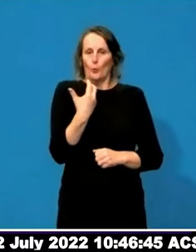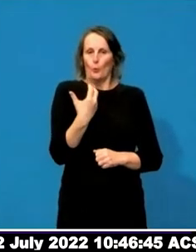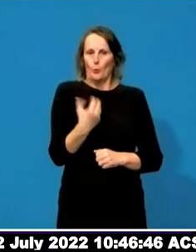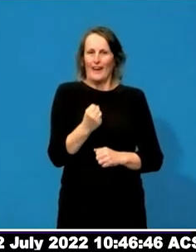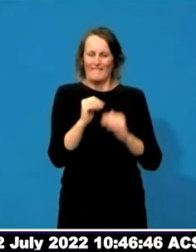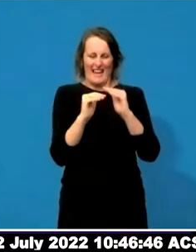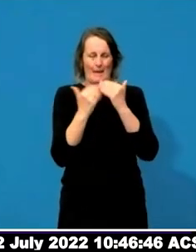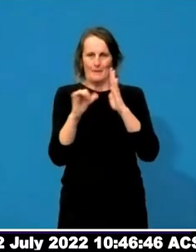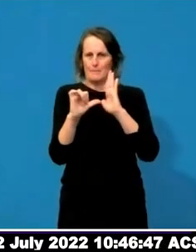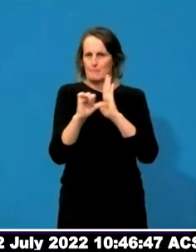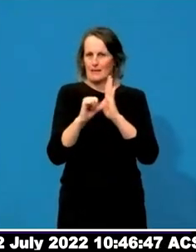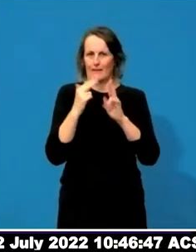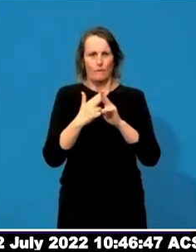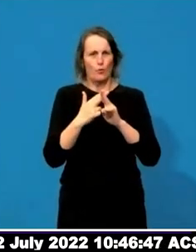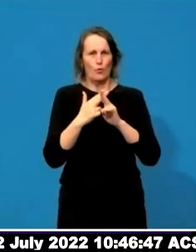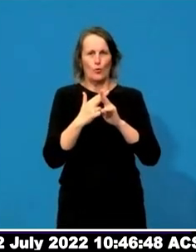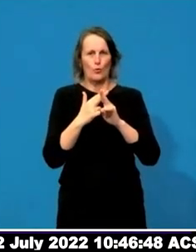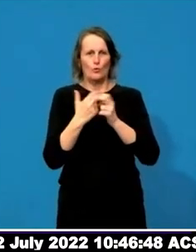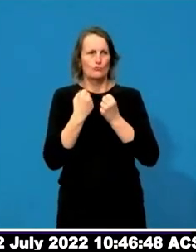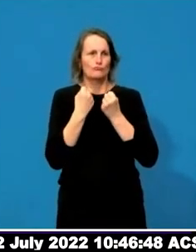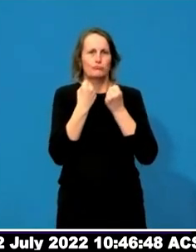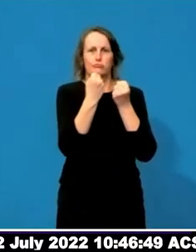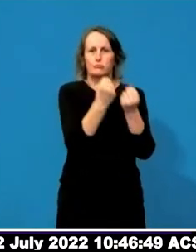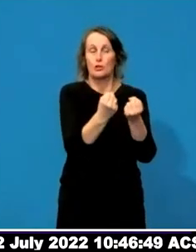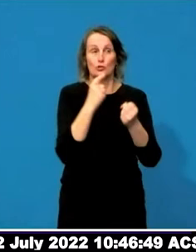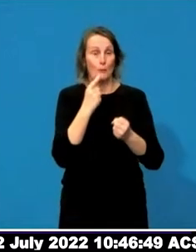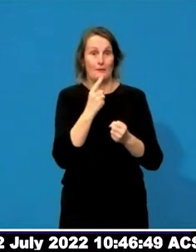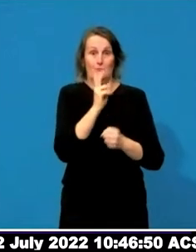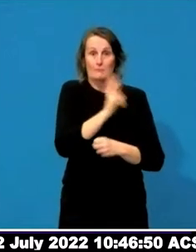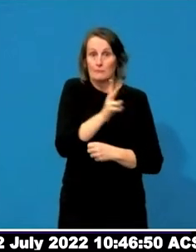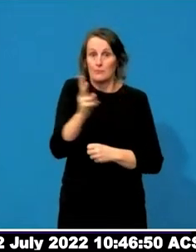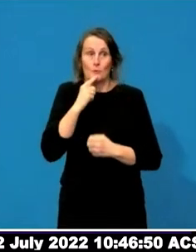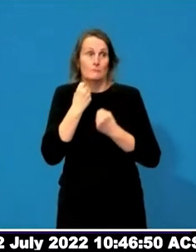it's not a frequent event for remote community travel to occur.